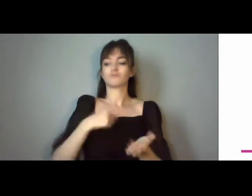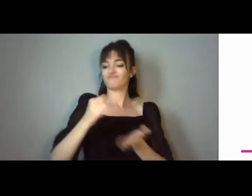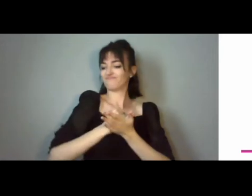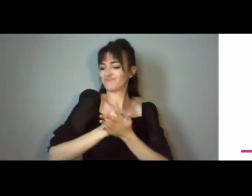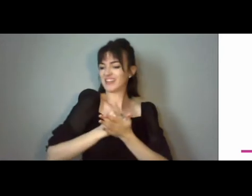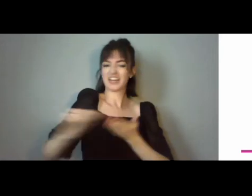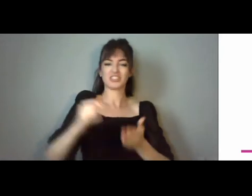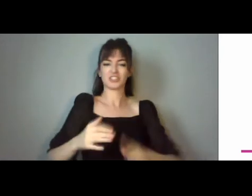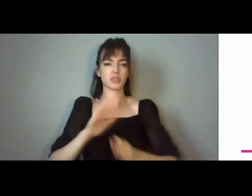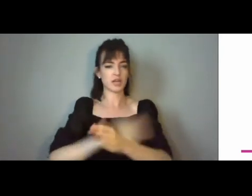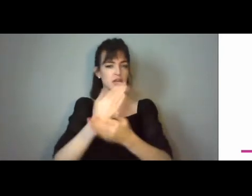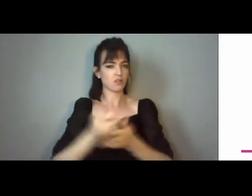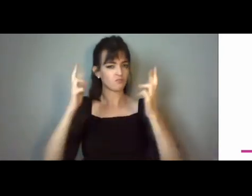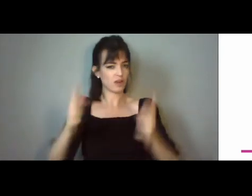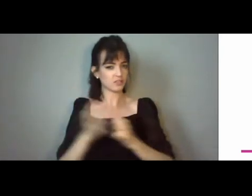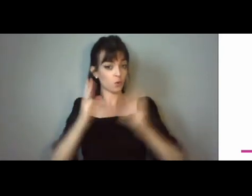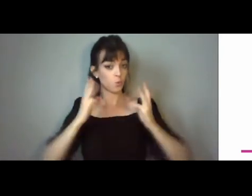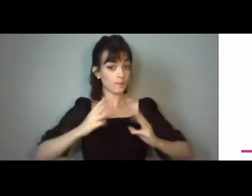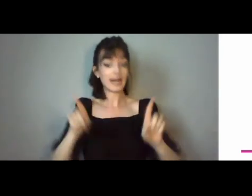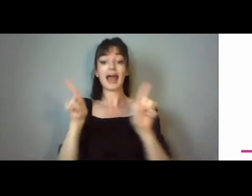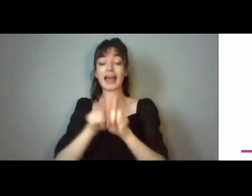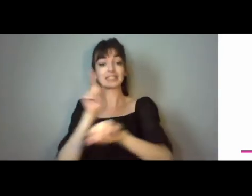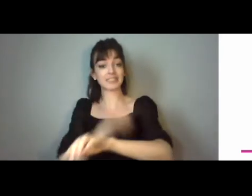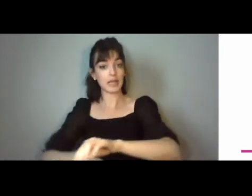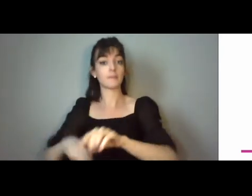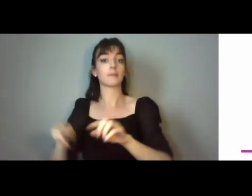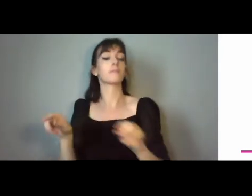as for people with disabilities was largely based on the normative